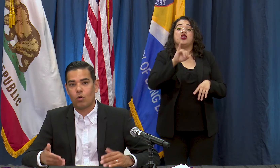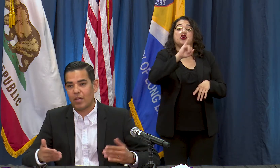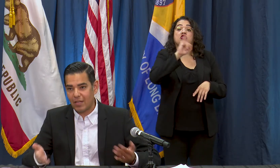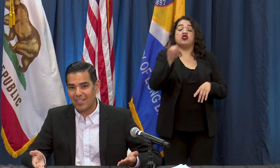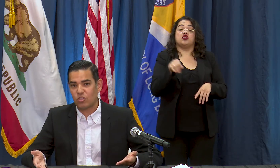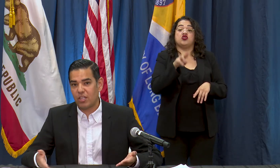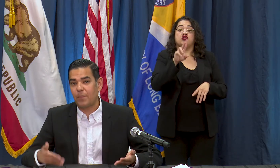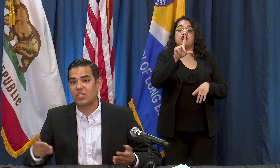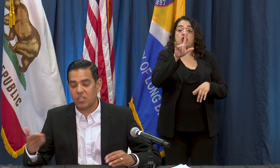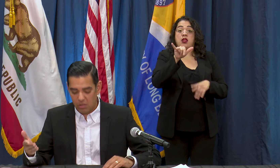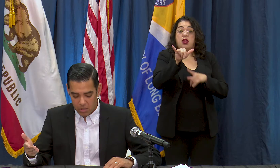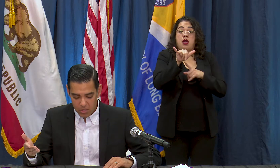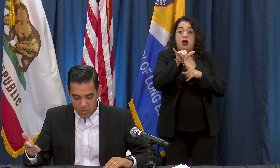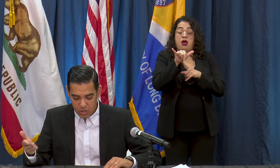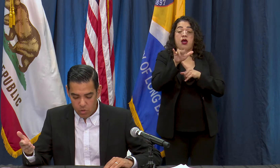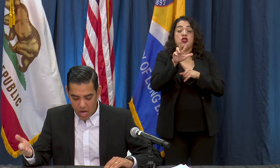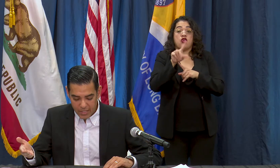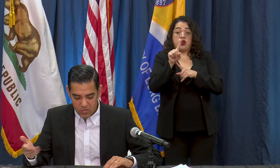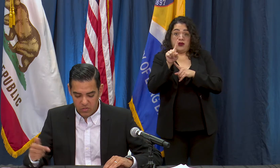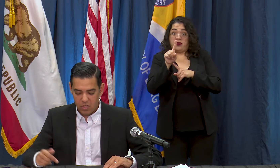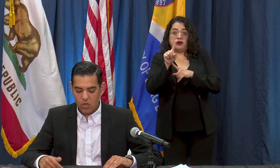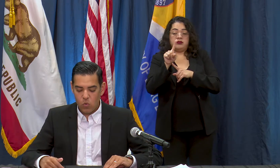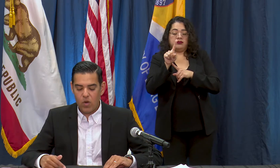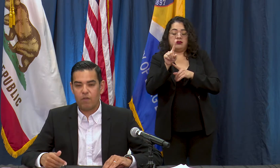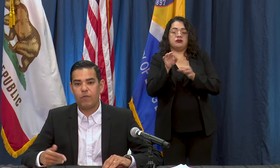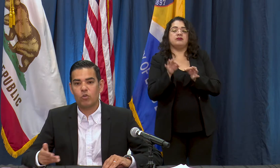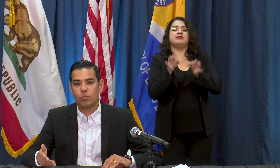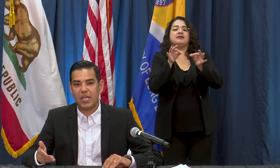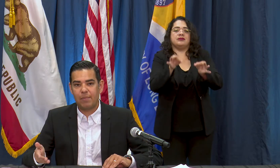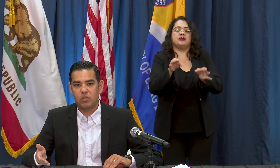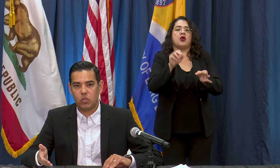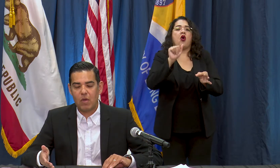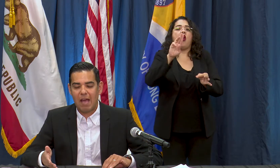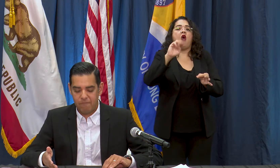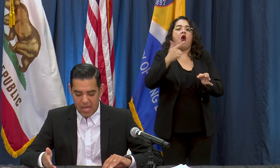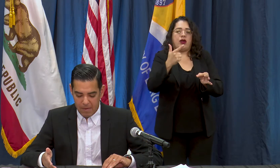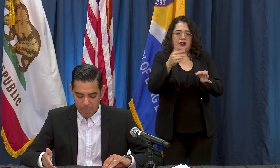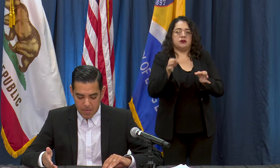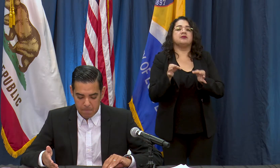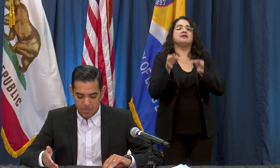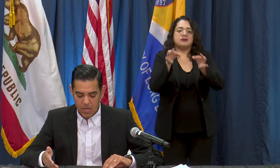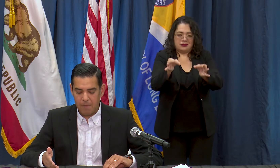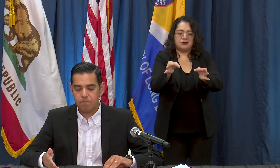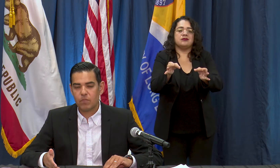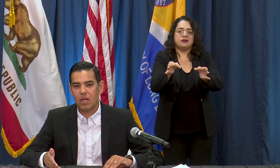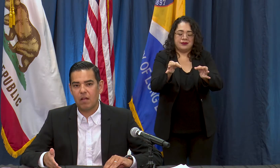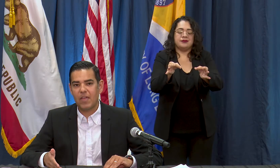essentially up until August where folks will be able to have that